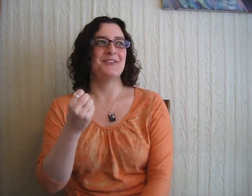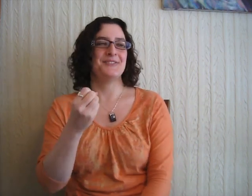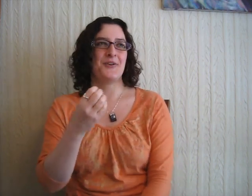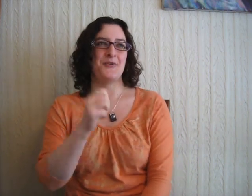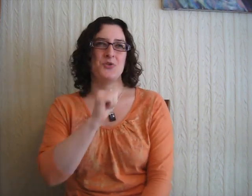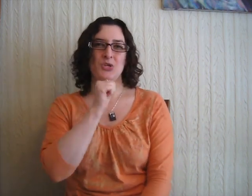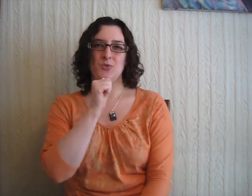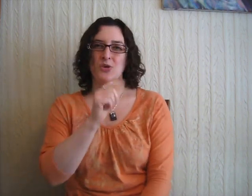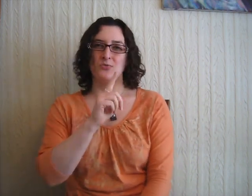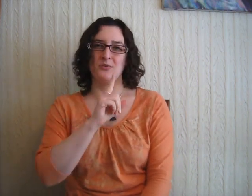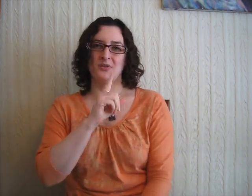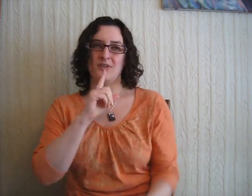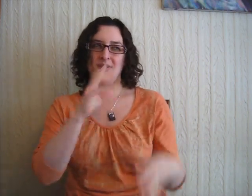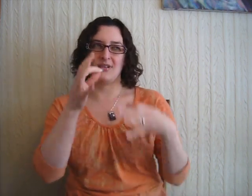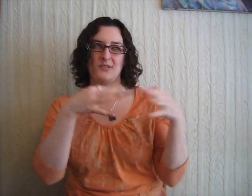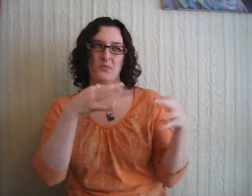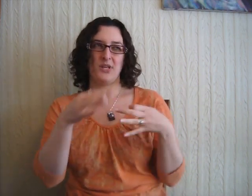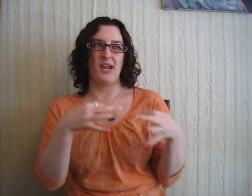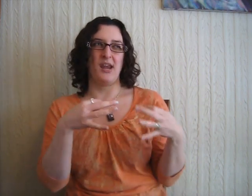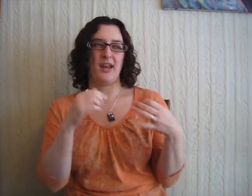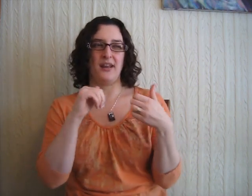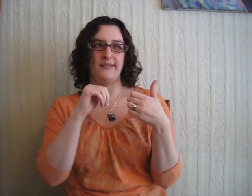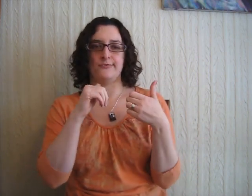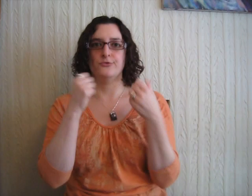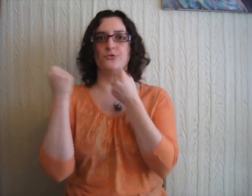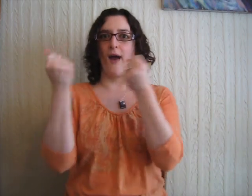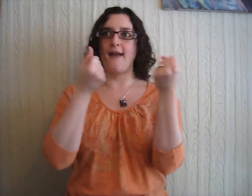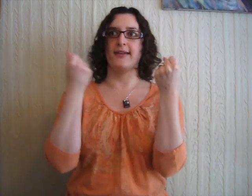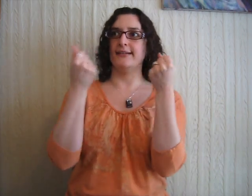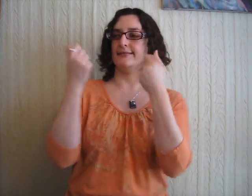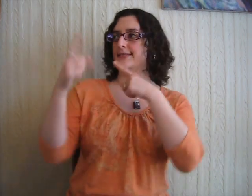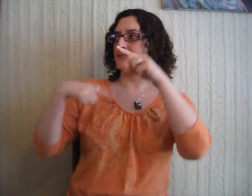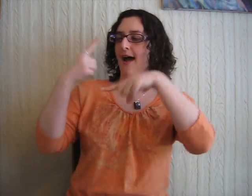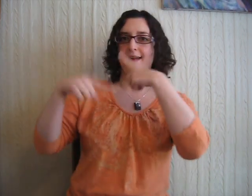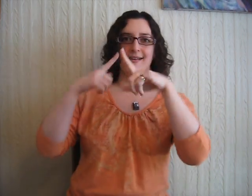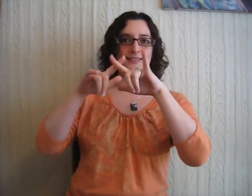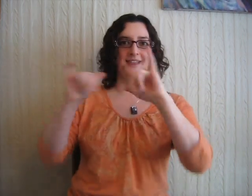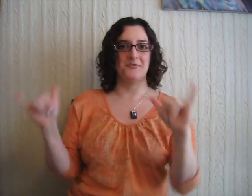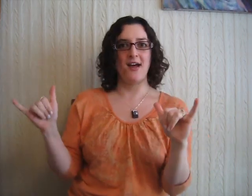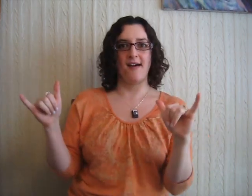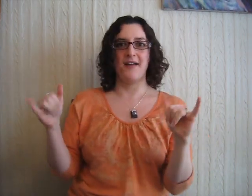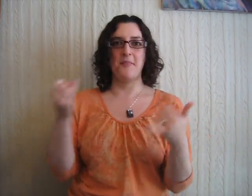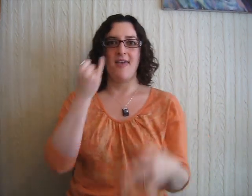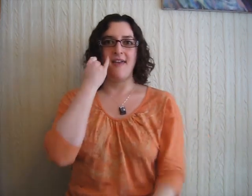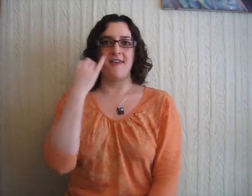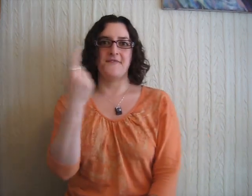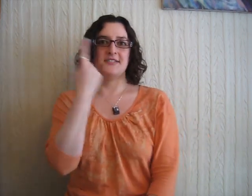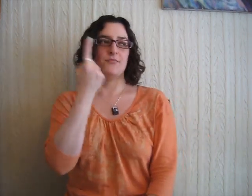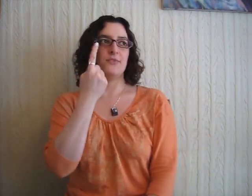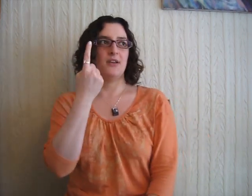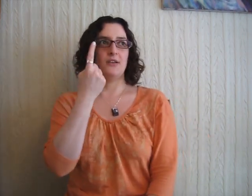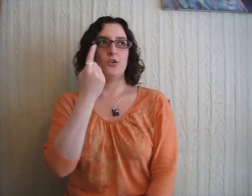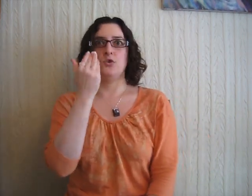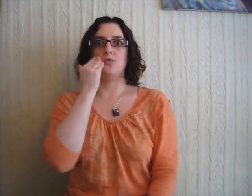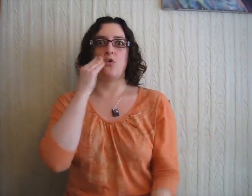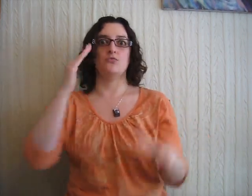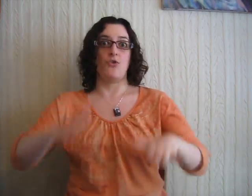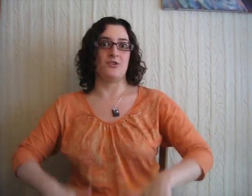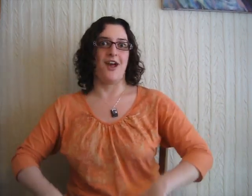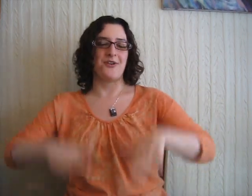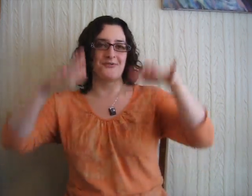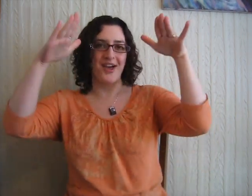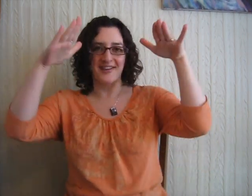So you don't explain driving and signing at the same time if it's something you've known your entire life